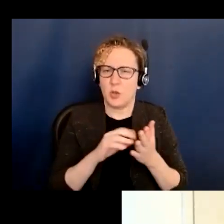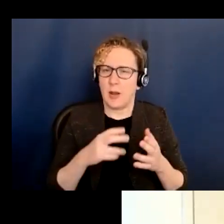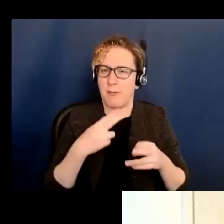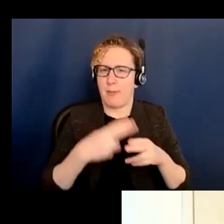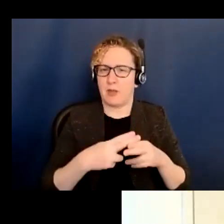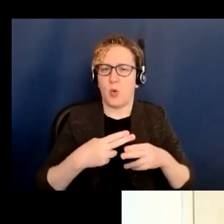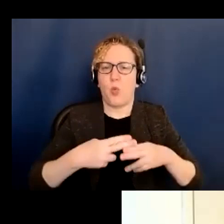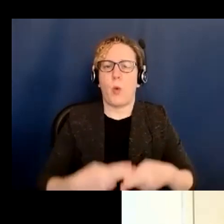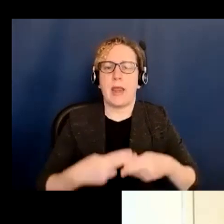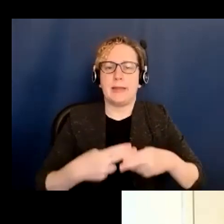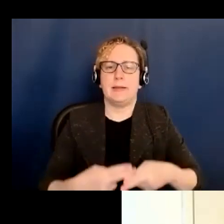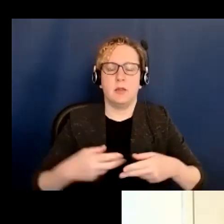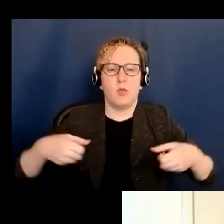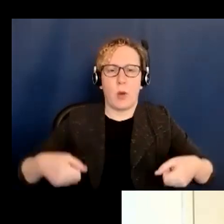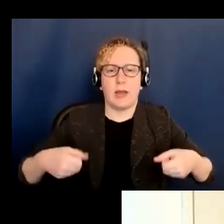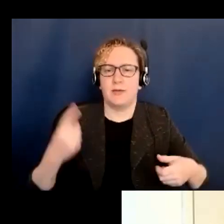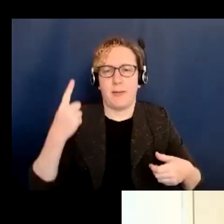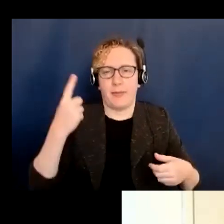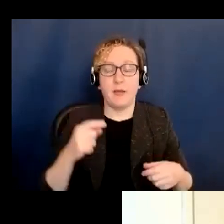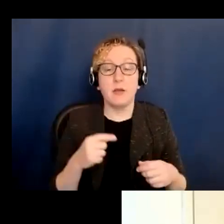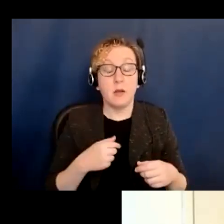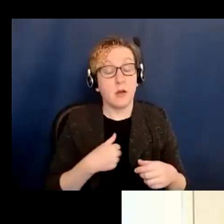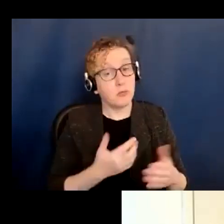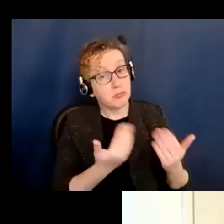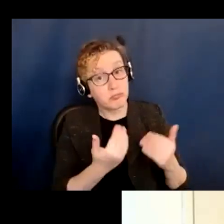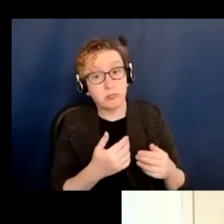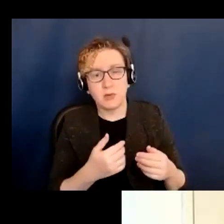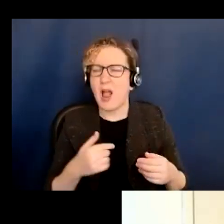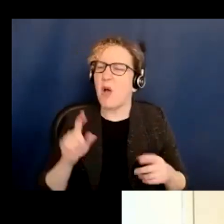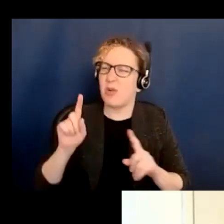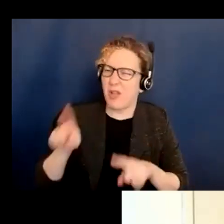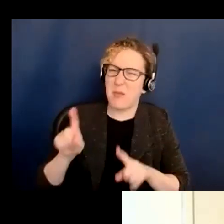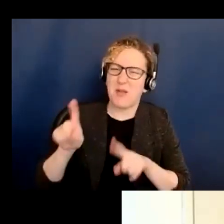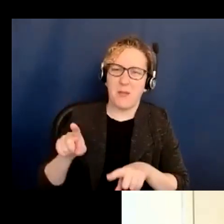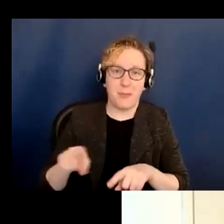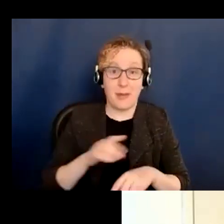I asked him to come into my office and he kept saying I will come soon, and he never came in.